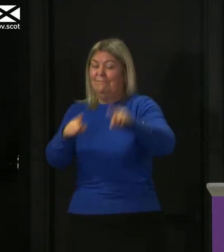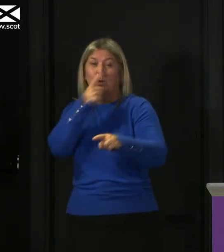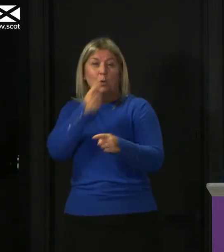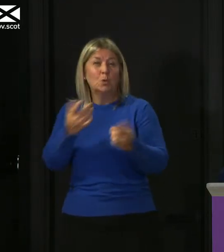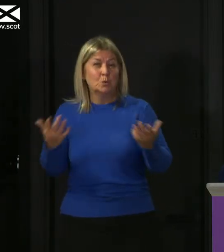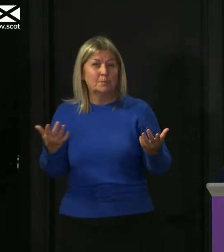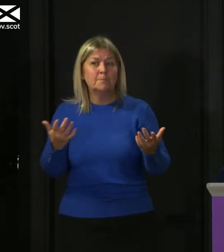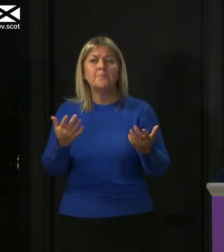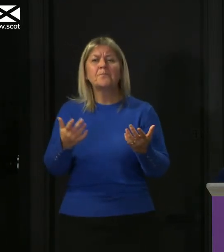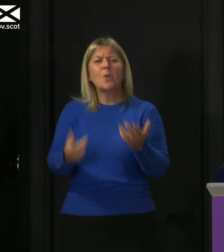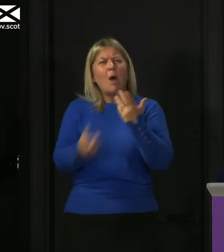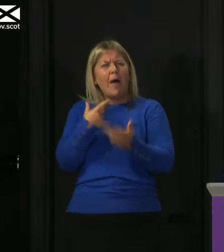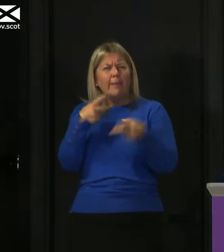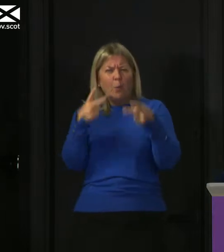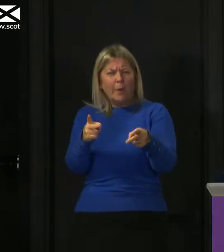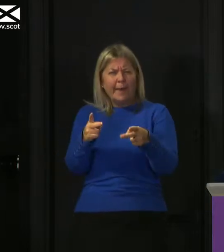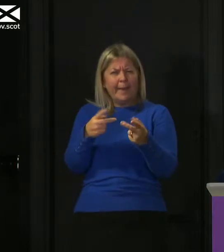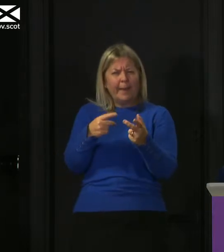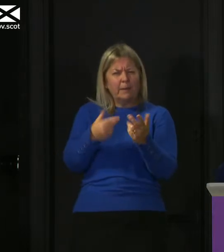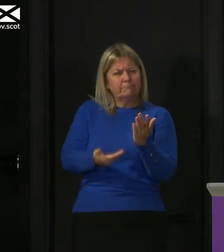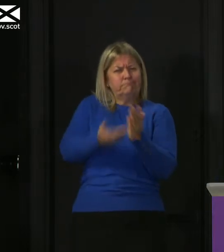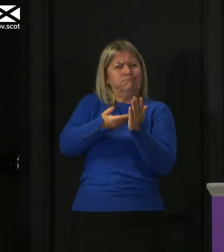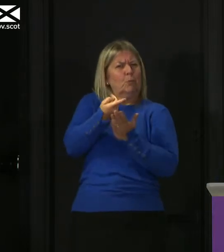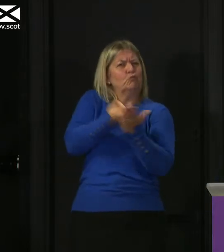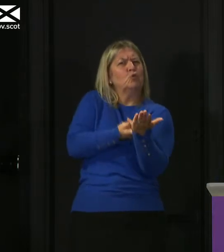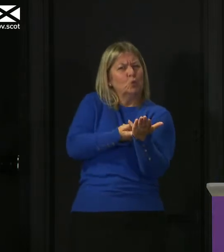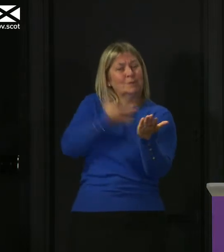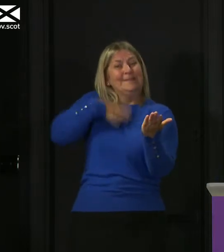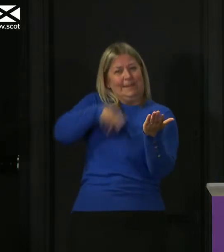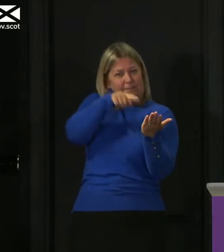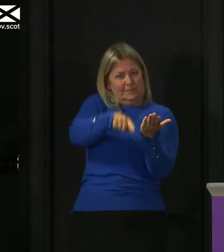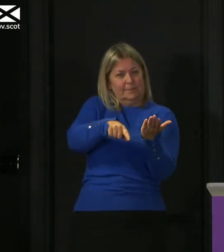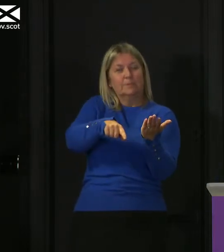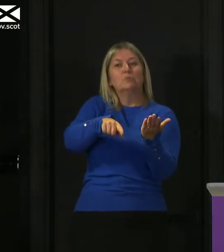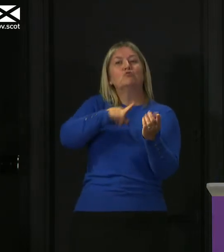further restrictions may be necessary to get the virus back under control. So